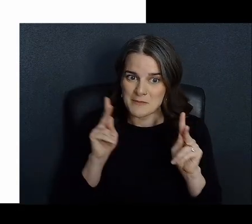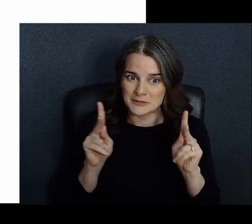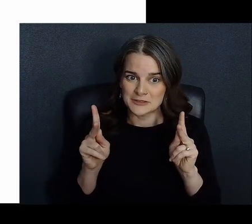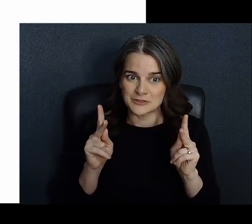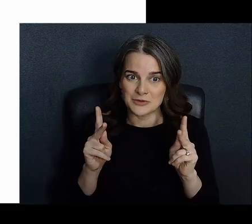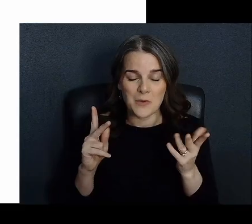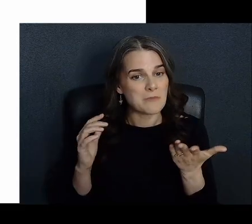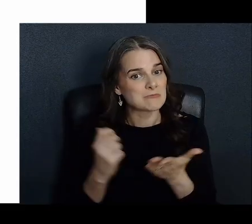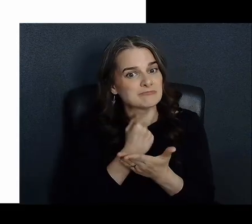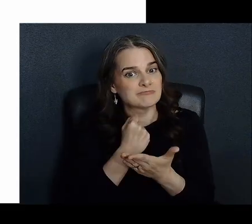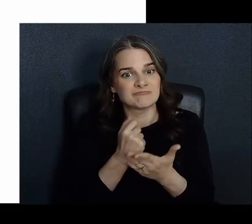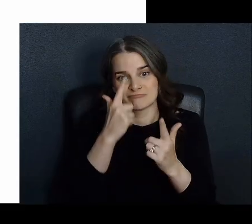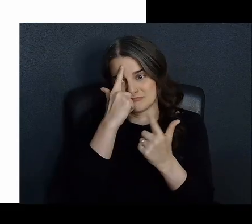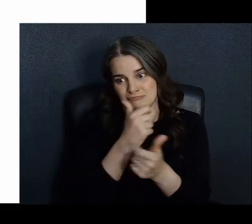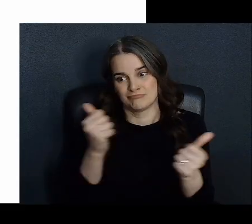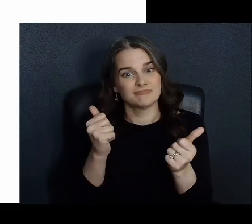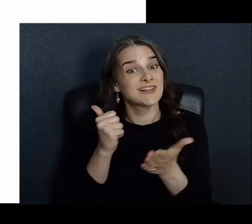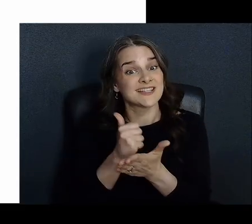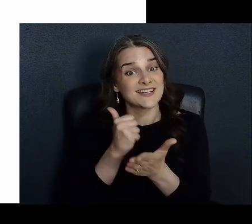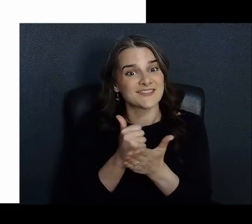through whatever assistive technology program is there.